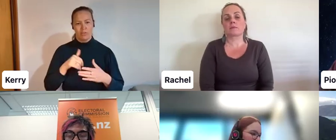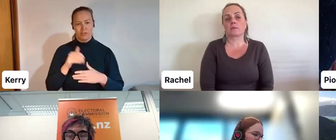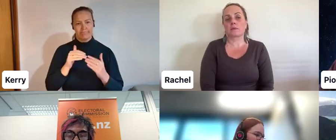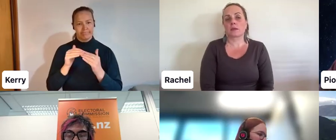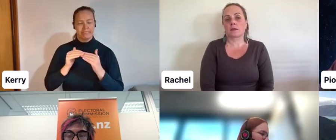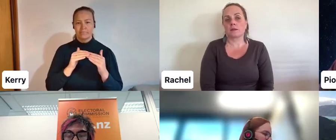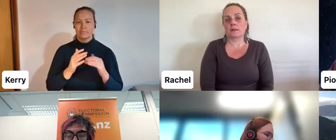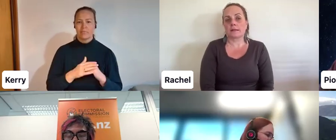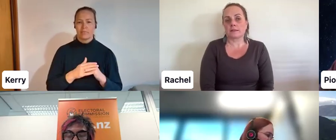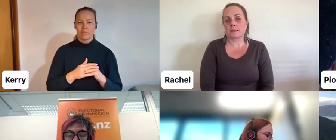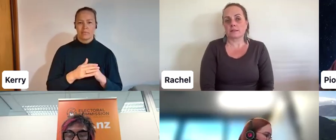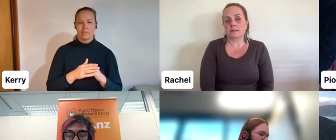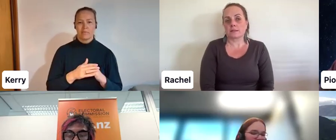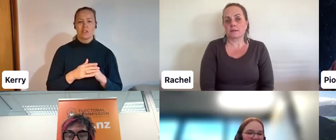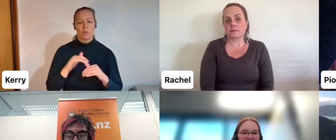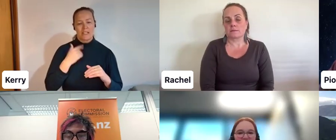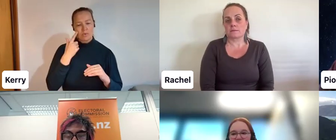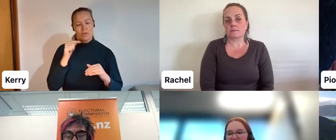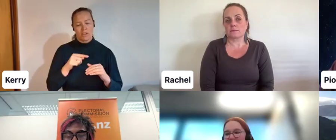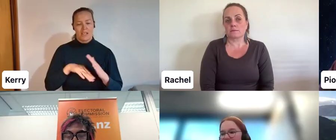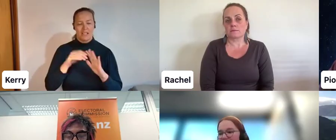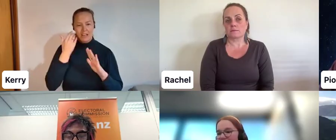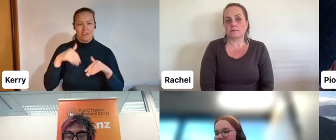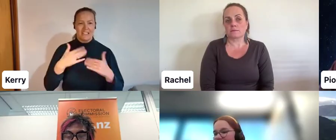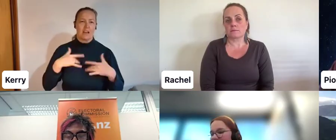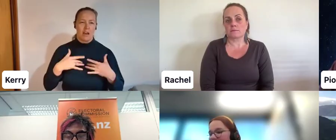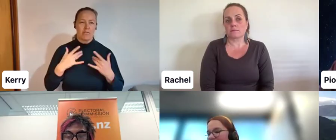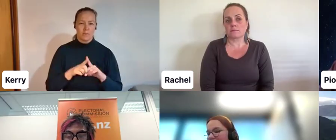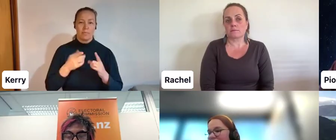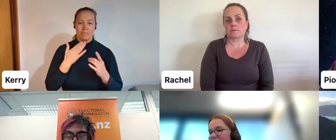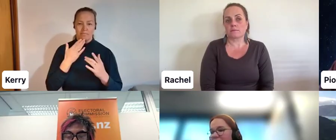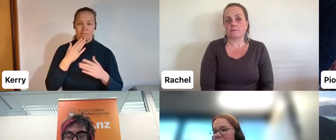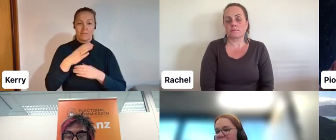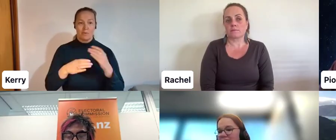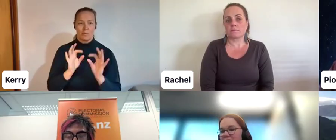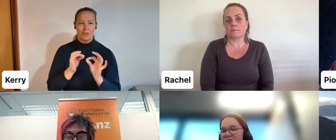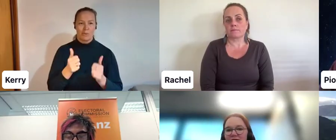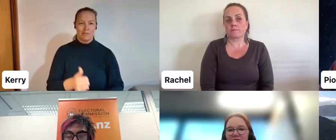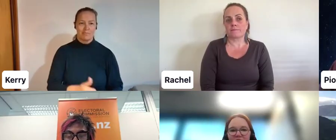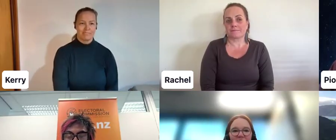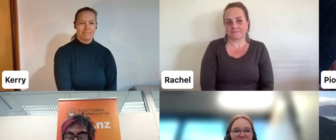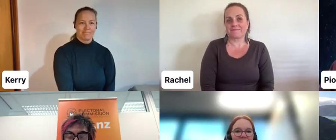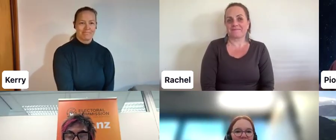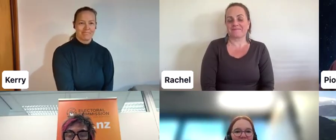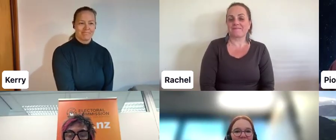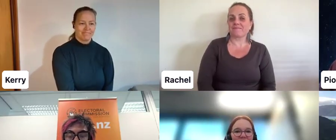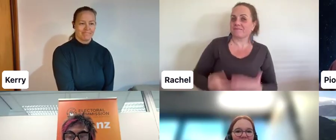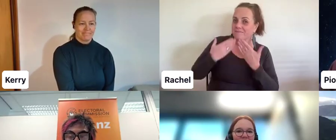in our everyday lives also is a part of this story here. Kia ora. Thank you very much, Emily. Robbie,